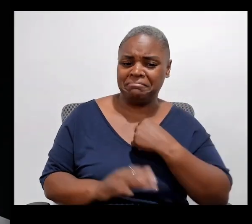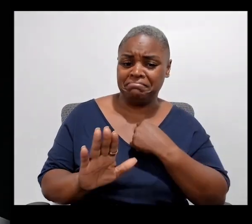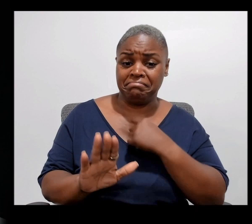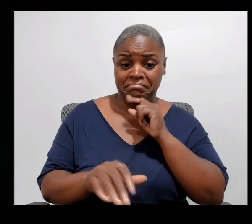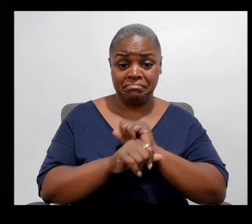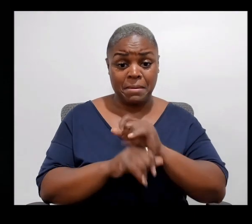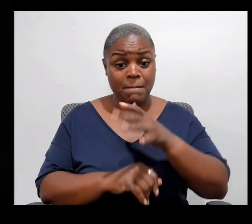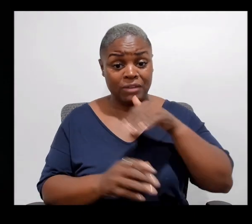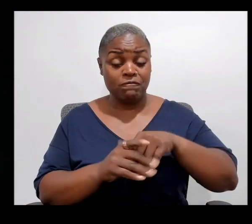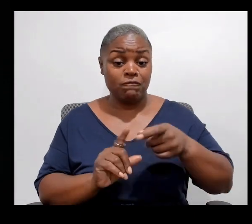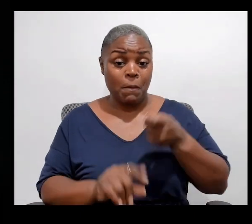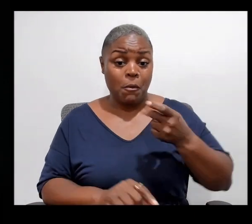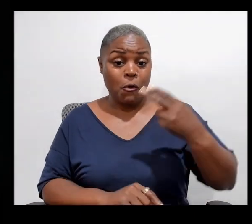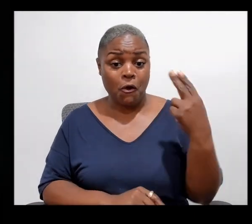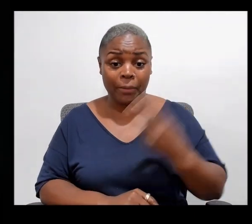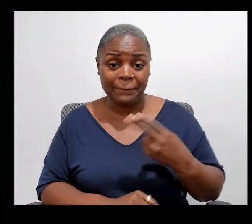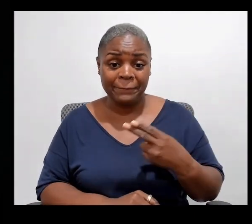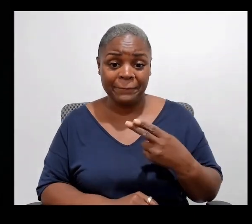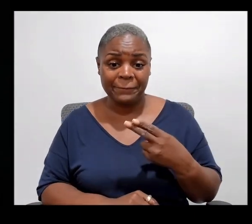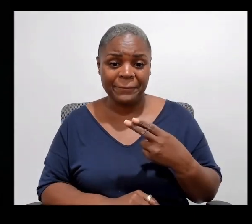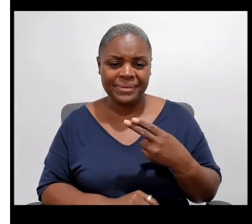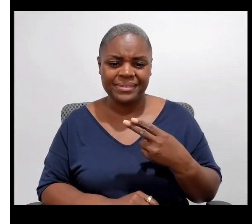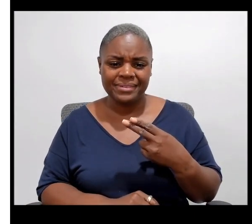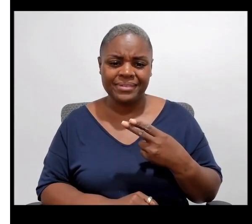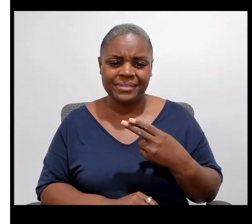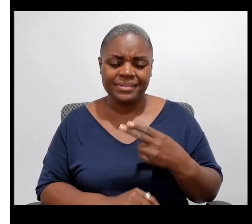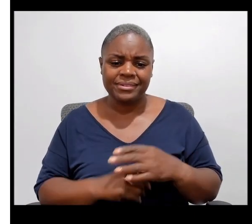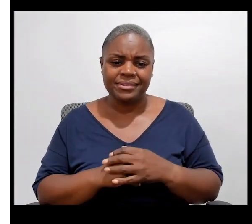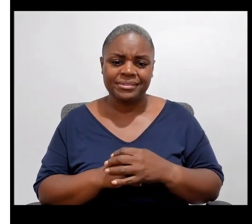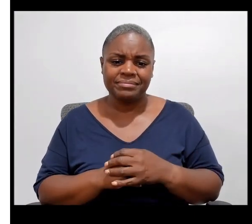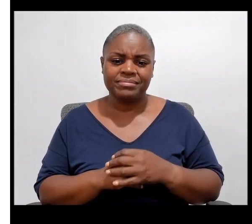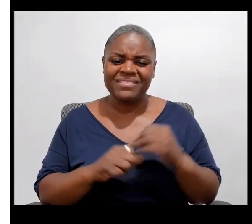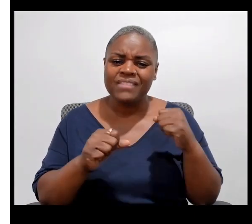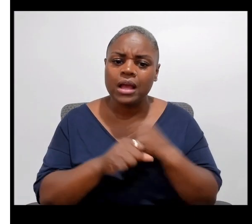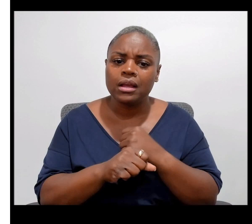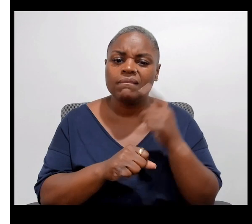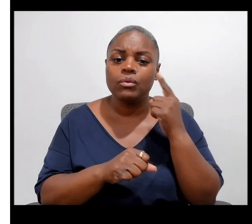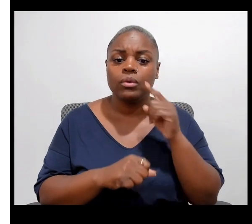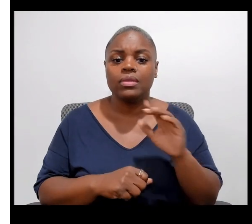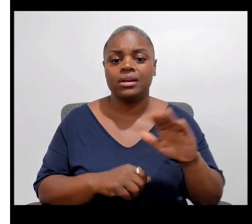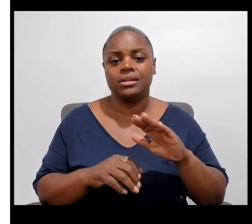And so for me, it's the fact that these are moms from Harlem that are fighting for their kids